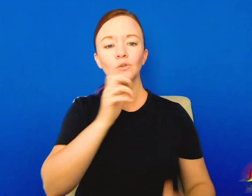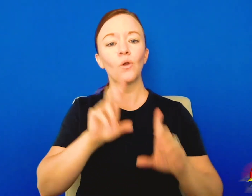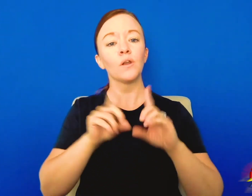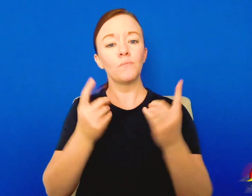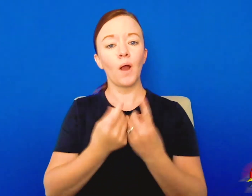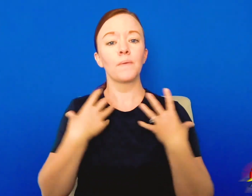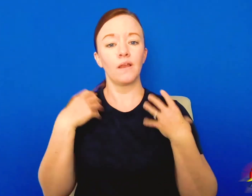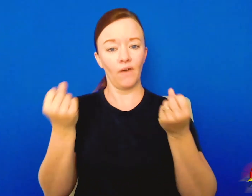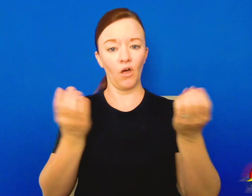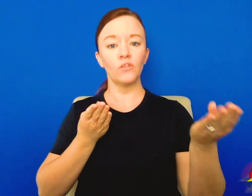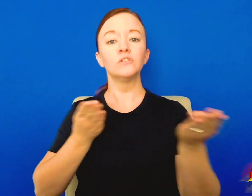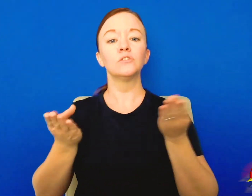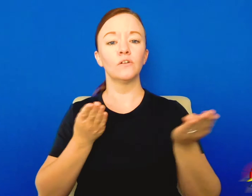OF HEALTH SERVICES (ADHS).